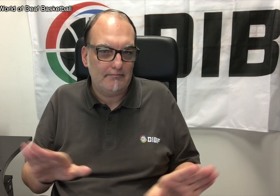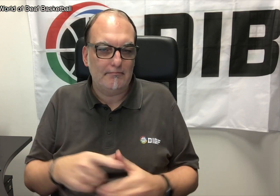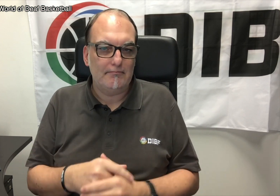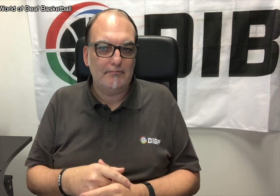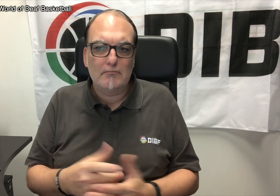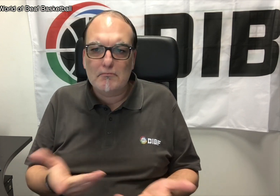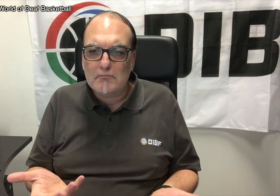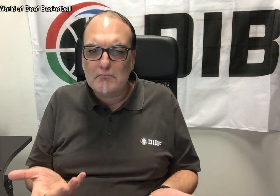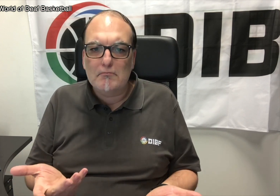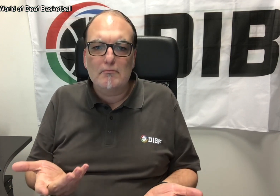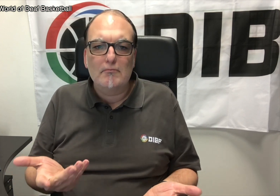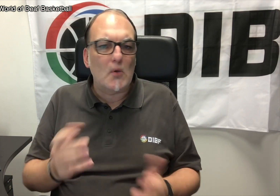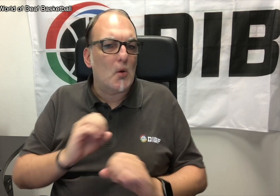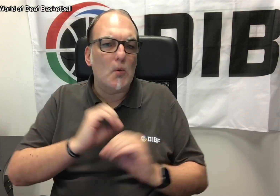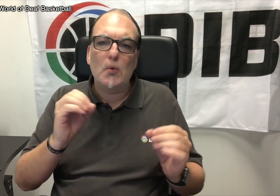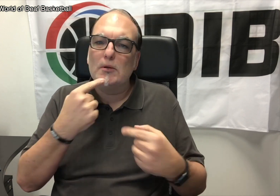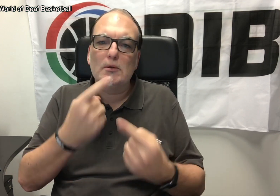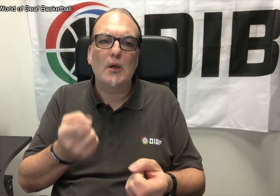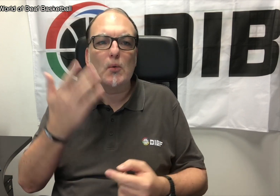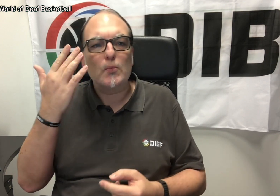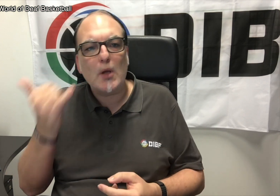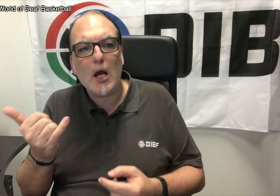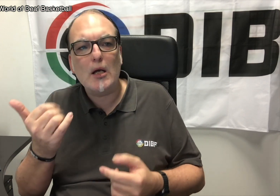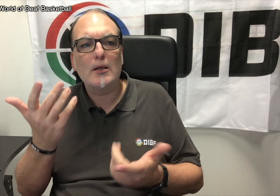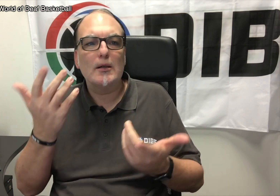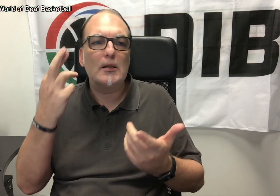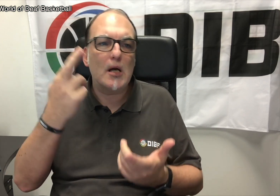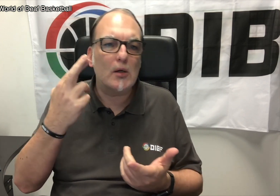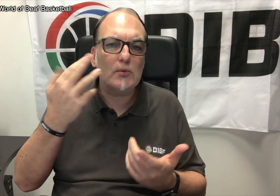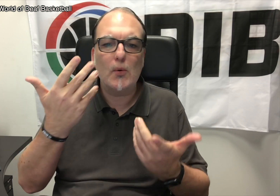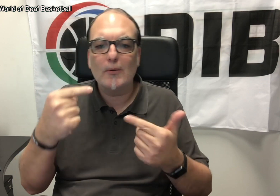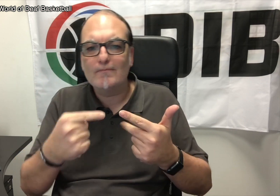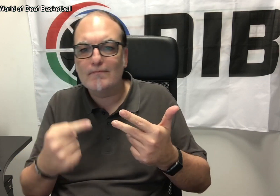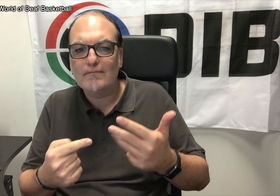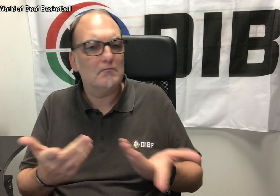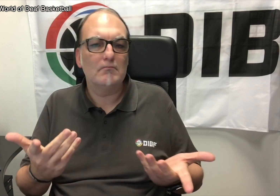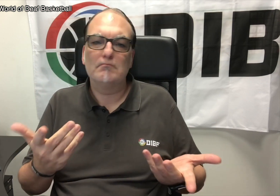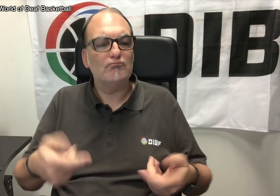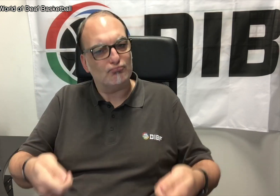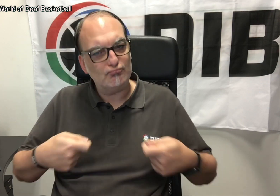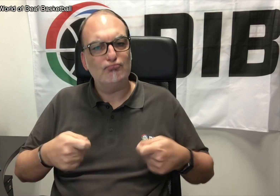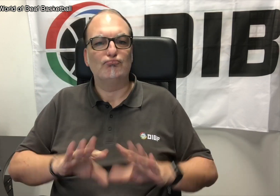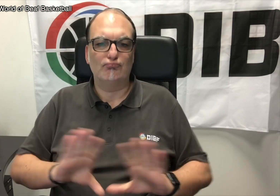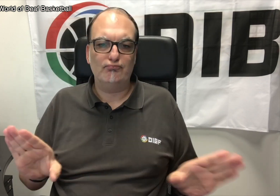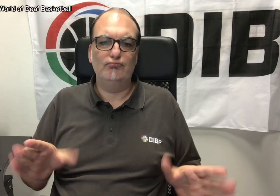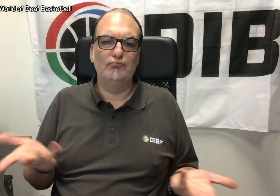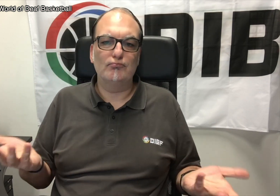Rio is out of the picture. They did not explain why or give reasons.